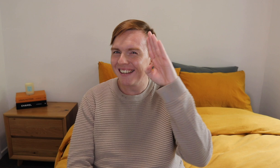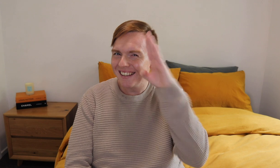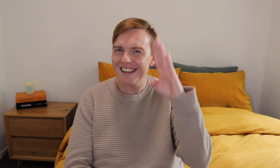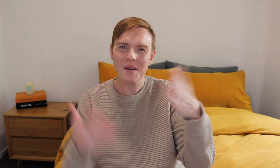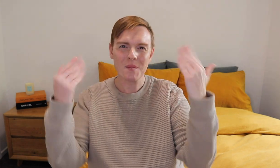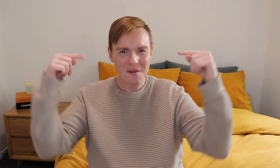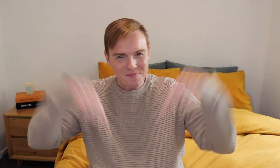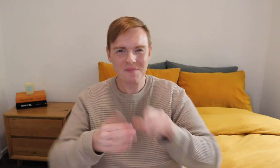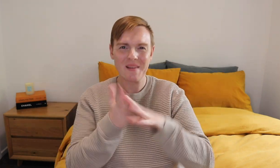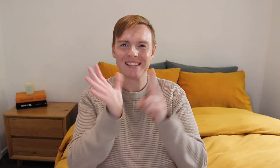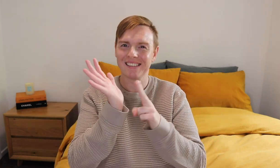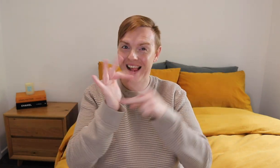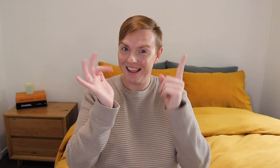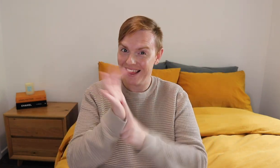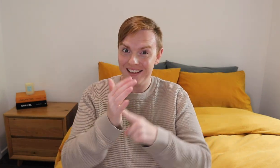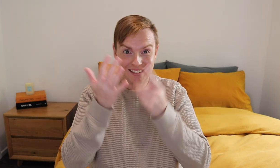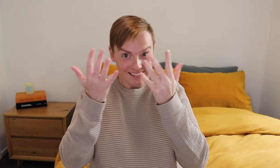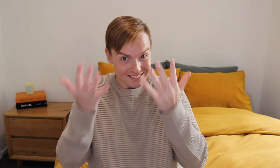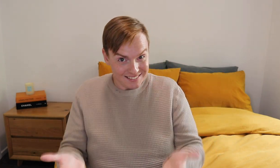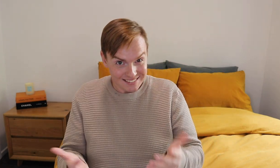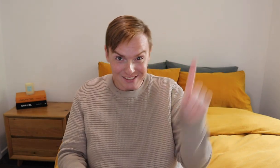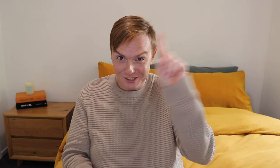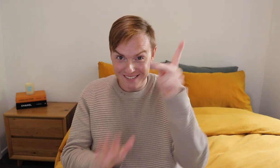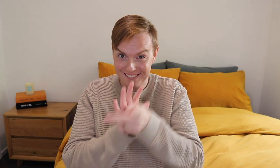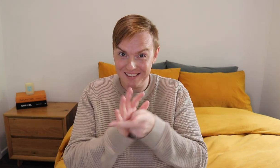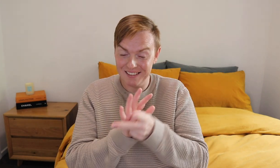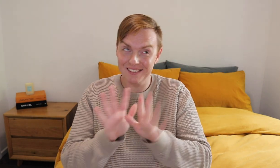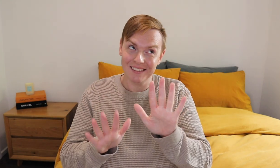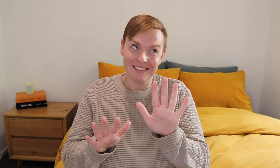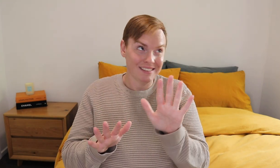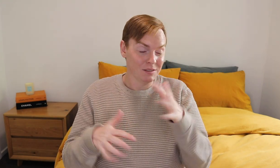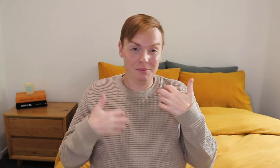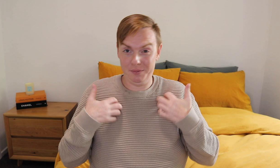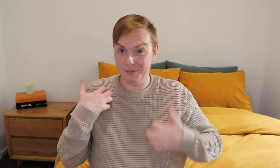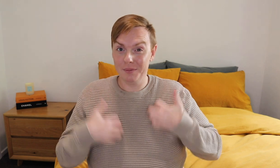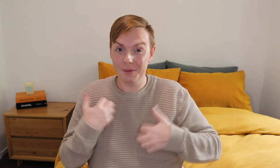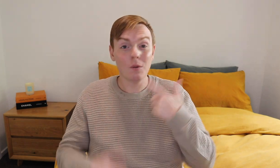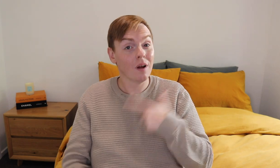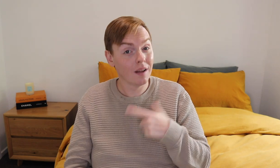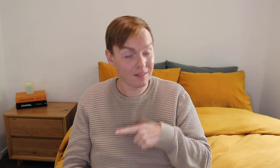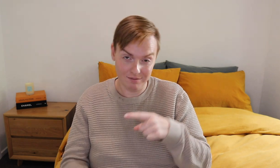Hey guys. Welcome back to my channel. Today's video is an exciting one. Why?